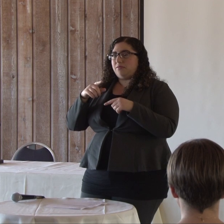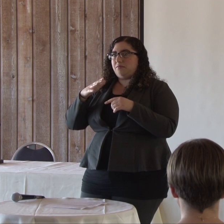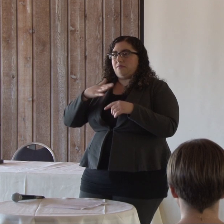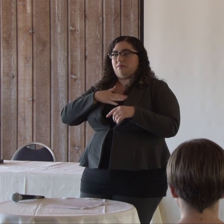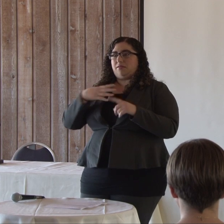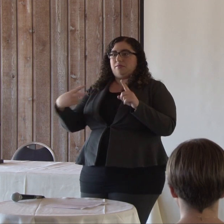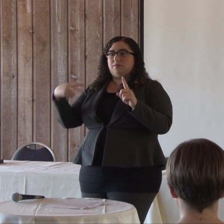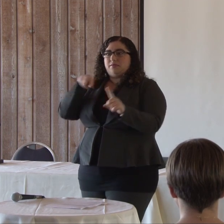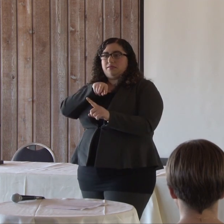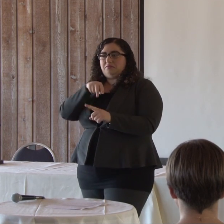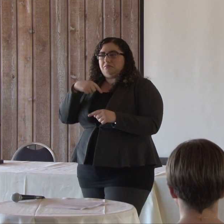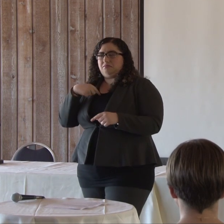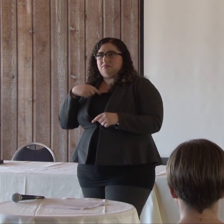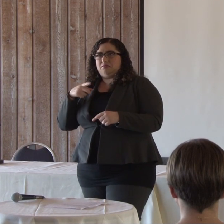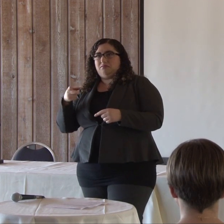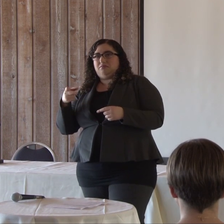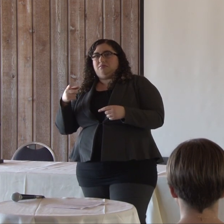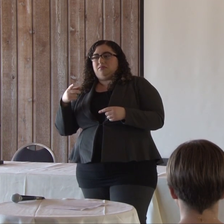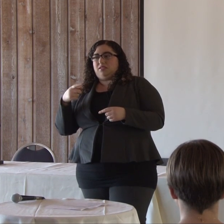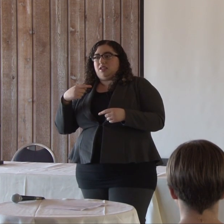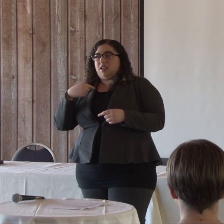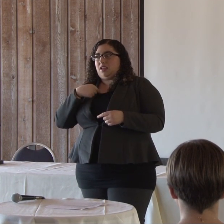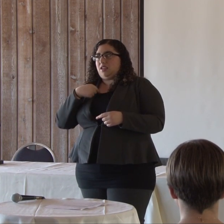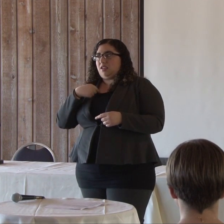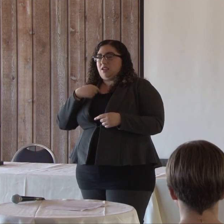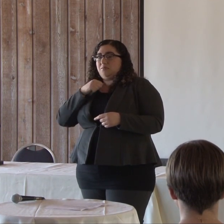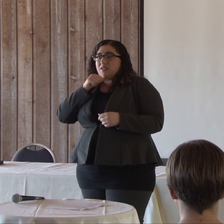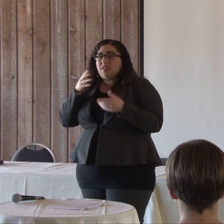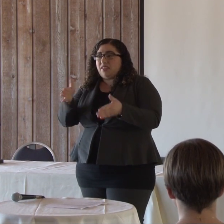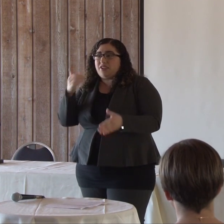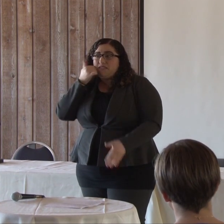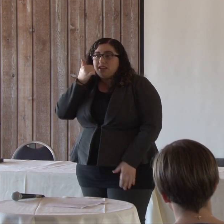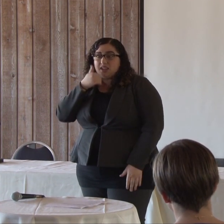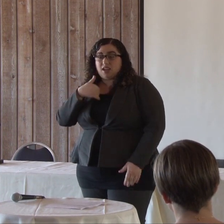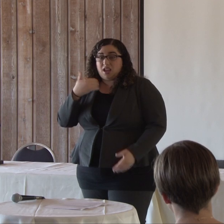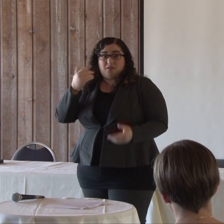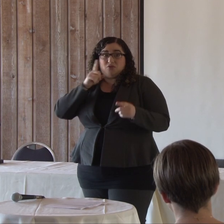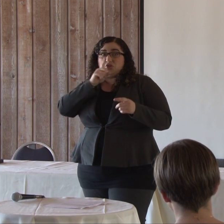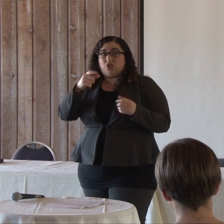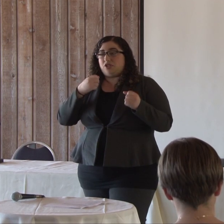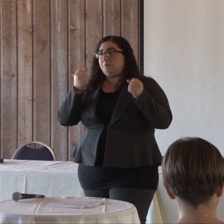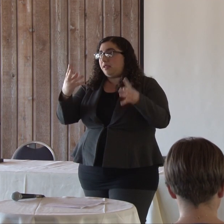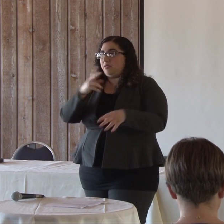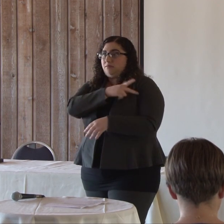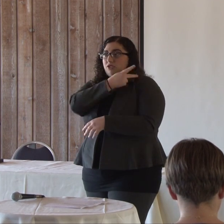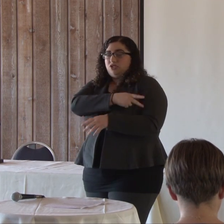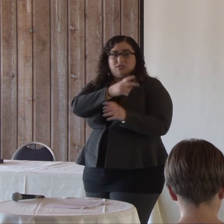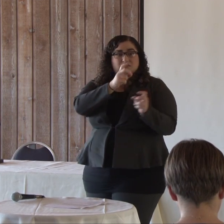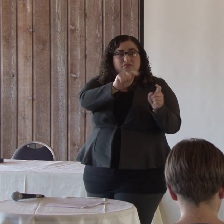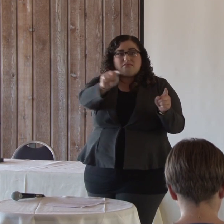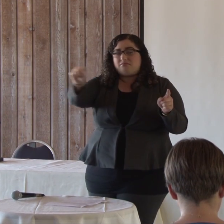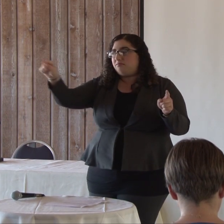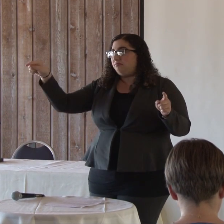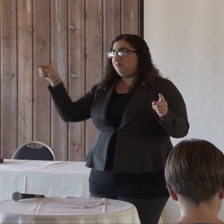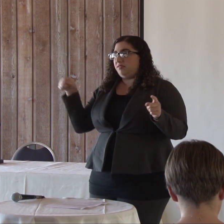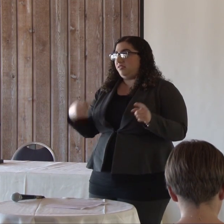And I know the emergency room can be busy. But can you think from my experience or from my perspective what I was going through.